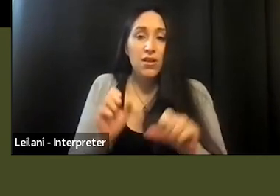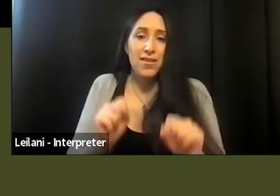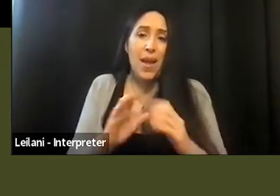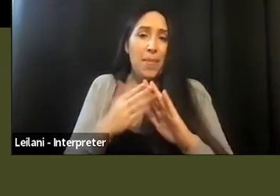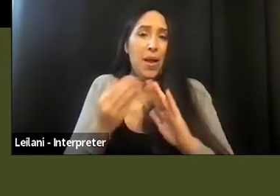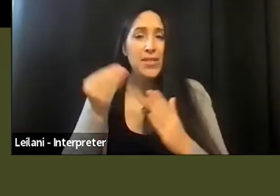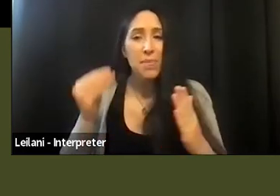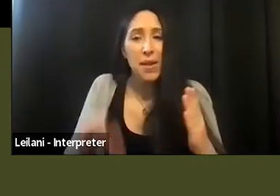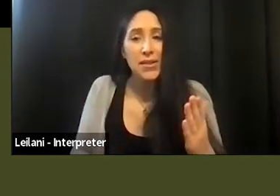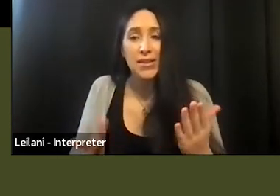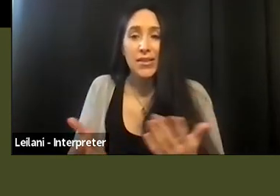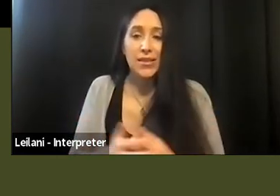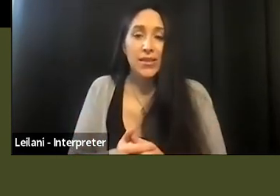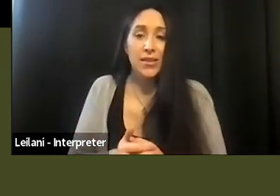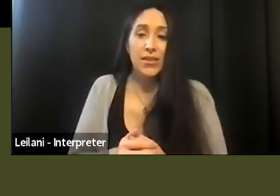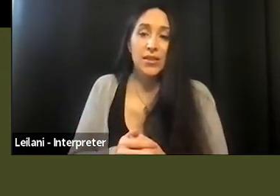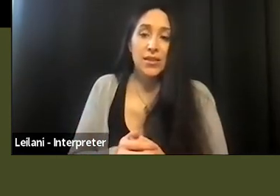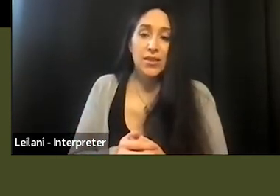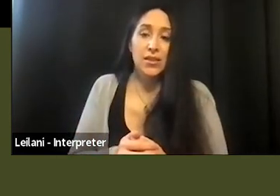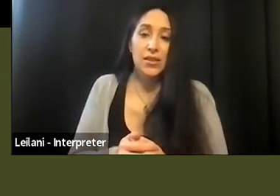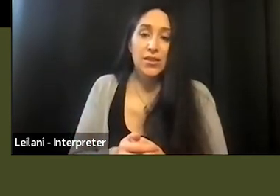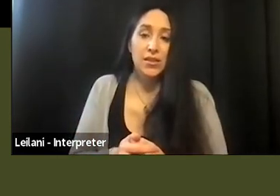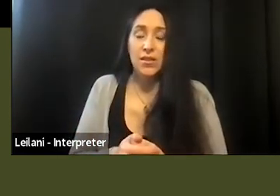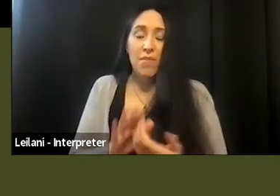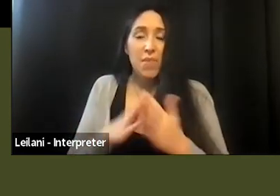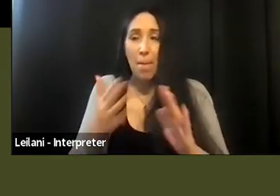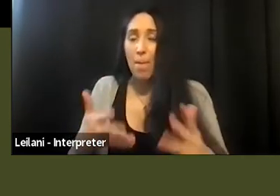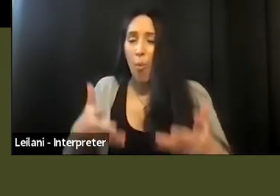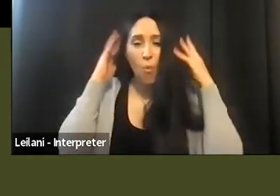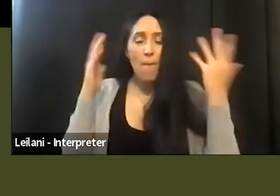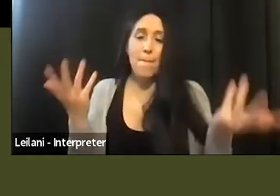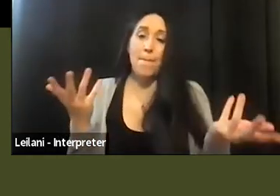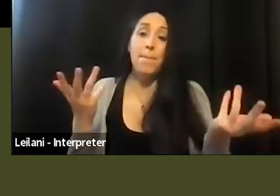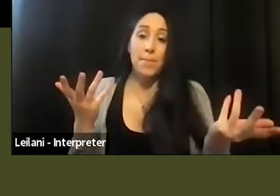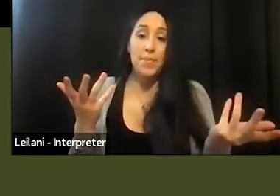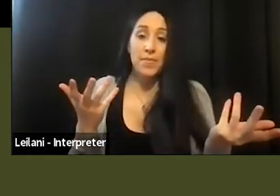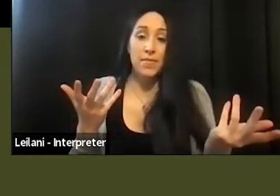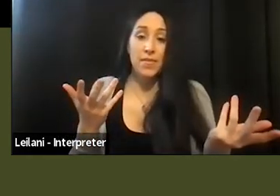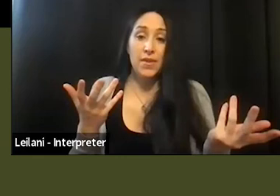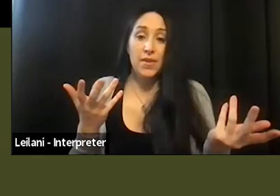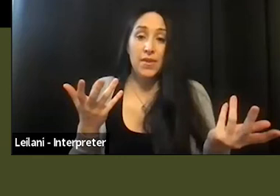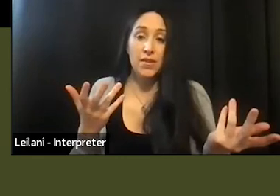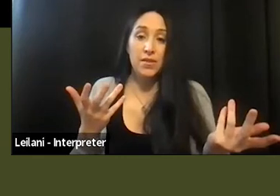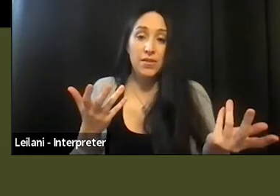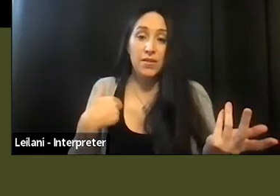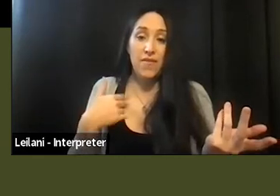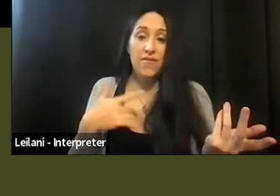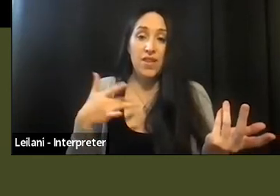and so overwhelmed that I believe that the housing agencies need to meet at some point